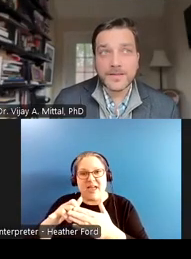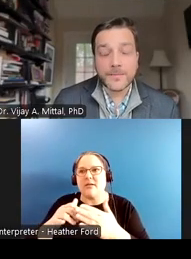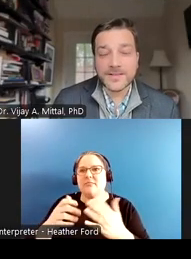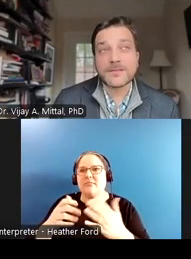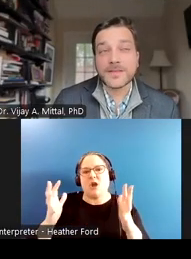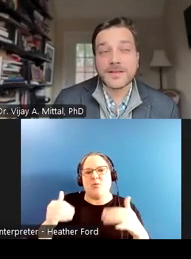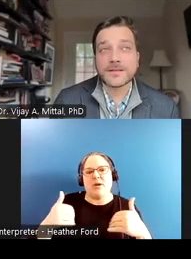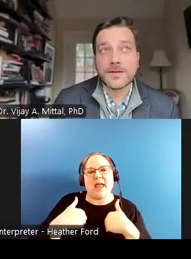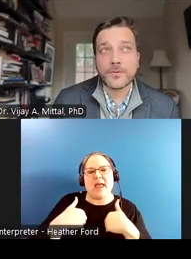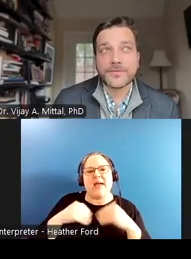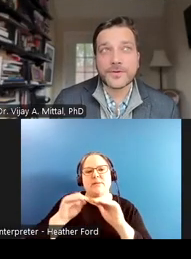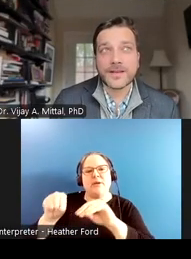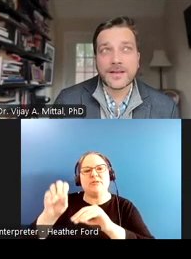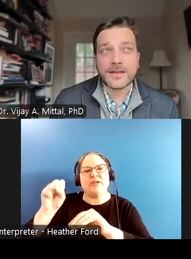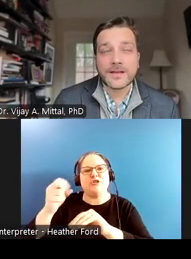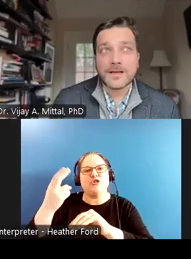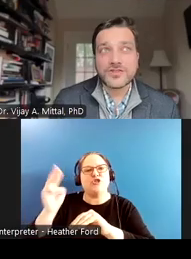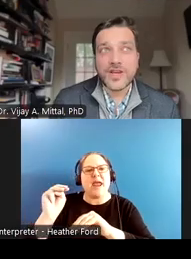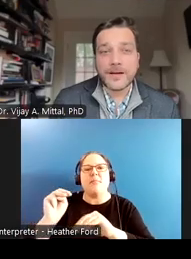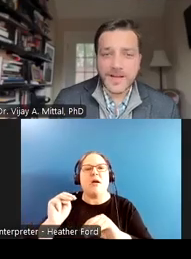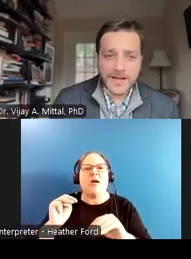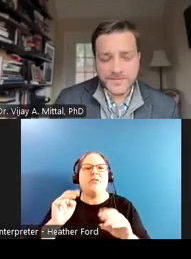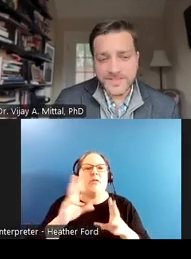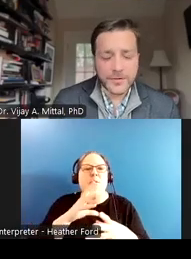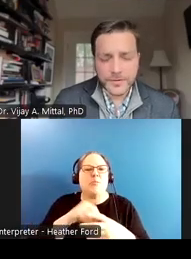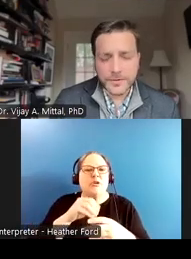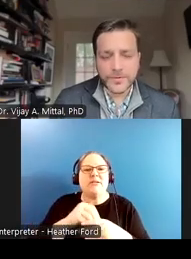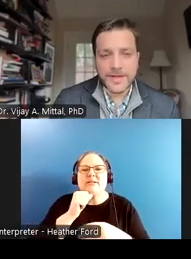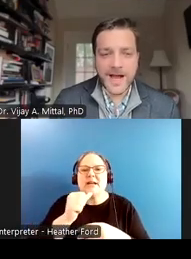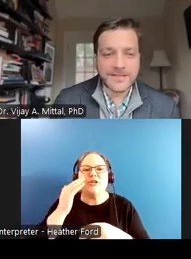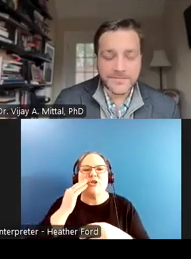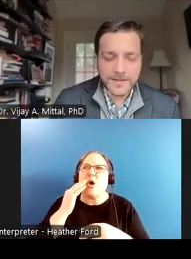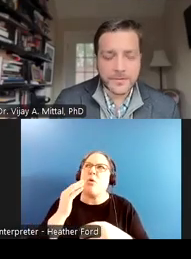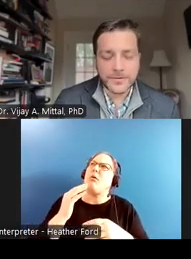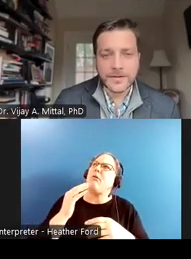The participant doesn't know if they're getting a sham kind of tingle or the active tingle.